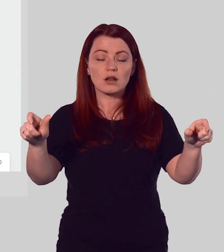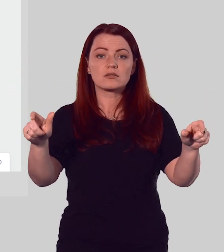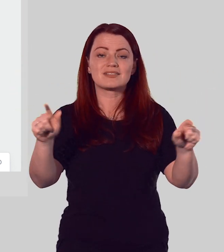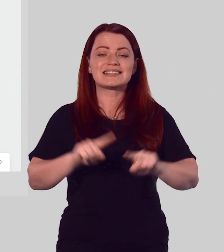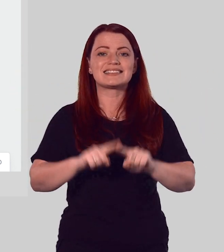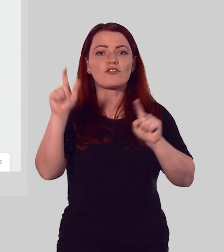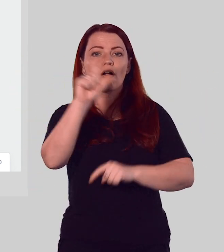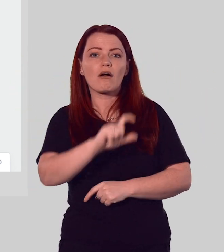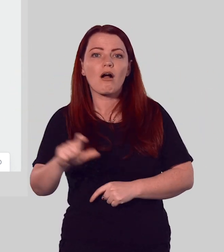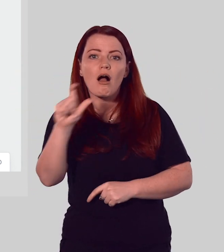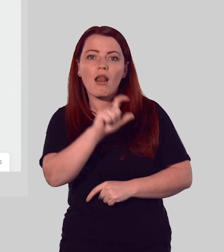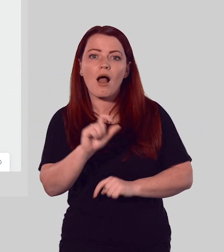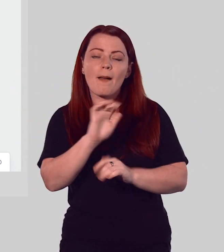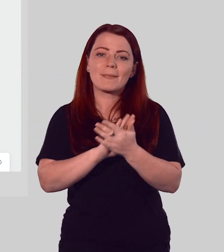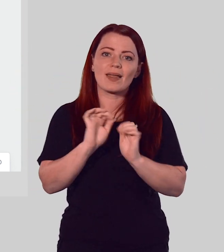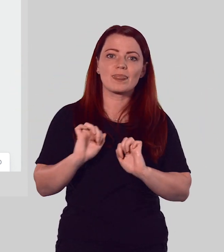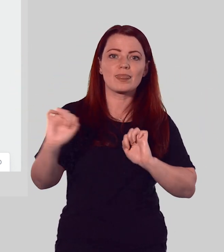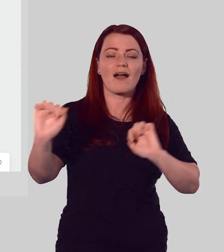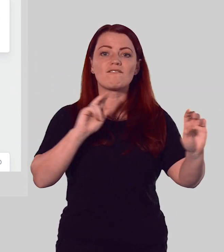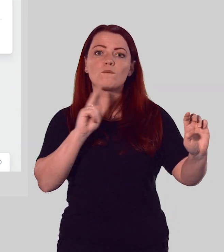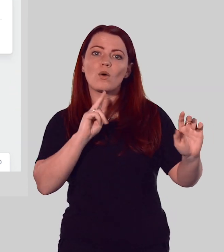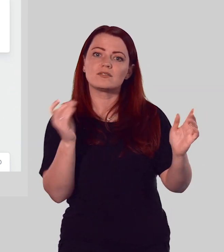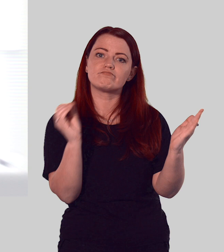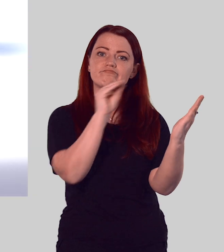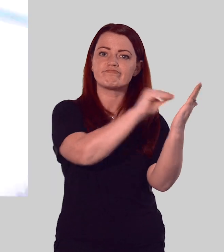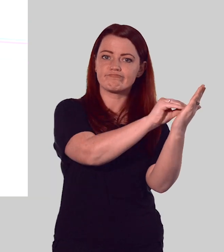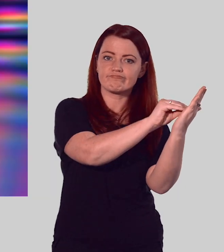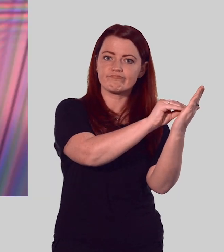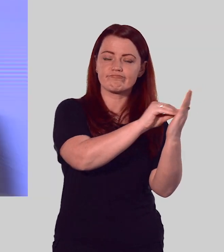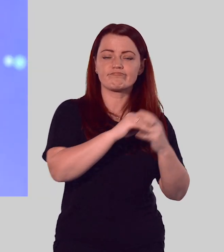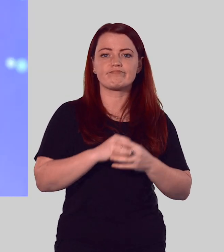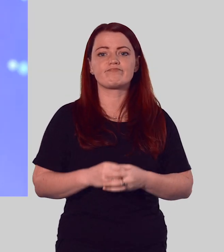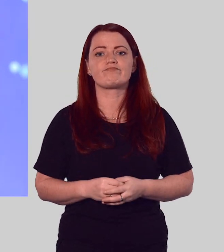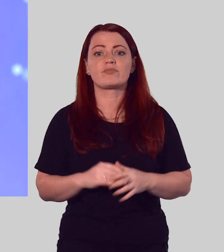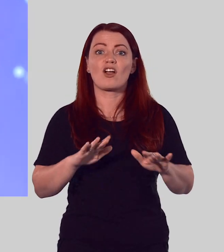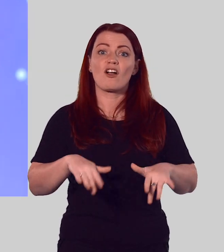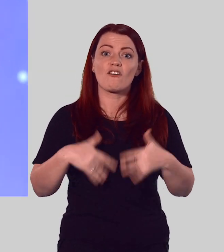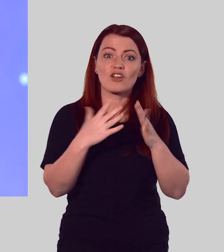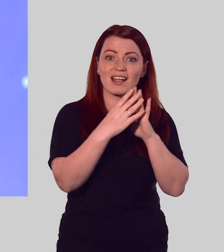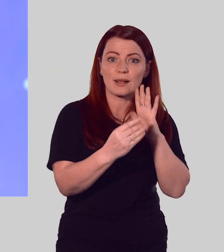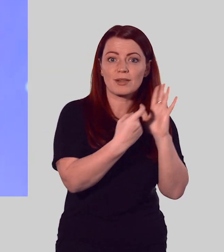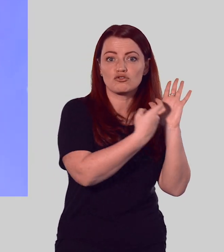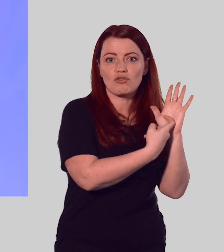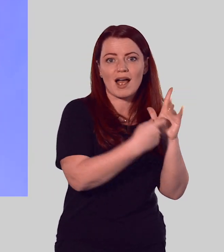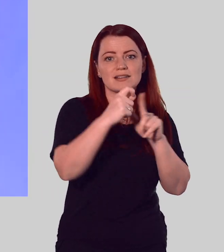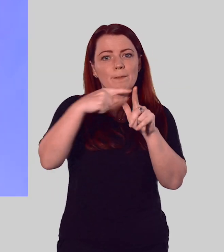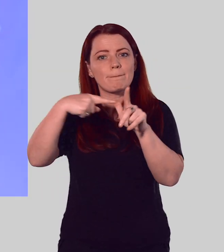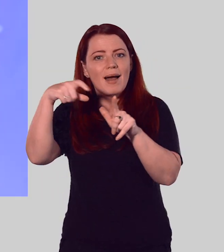A free example of this is Rise Pad. After you've produced your digital content